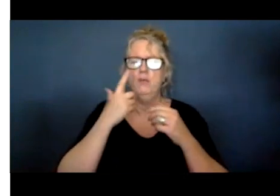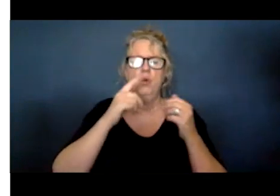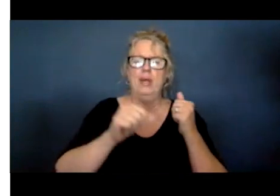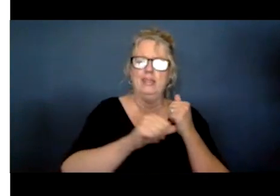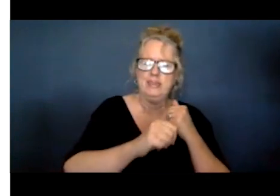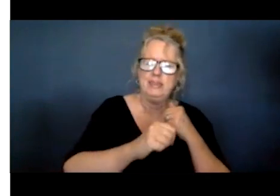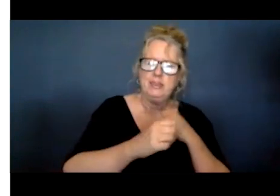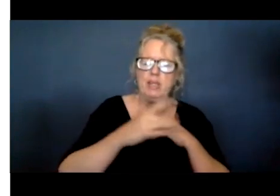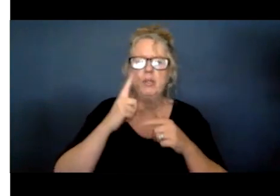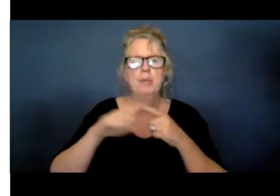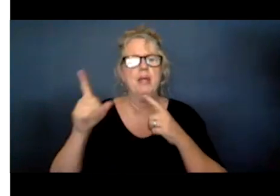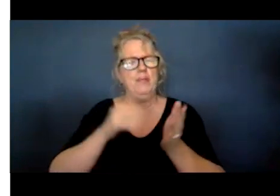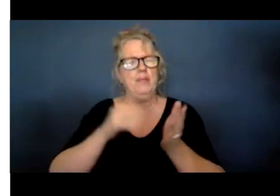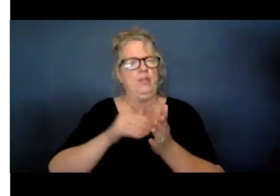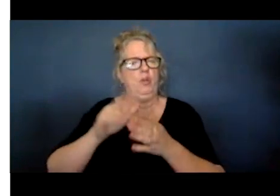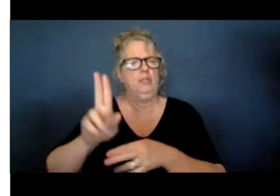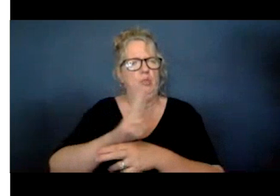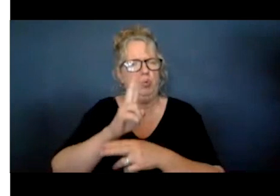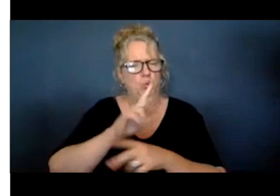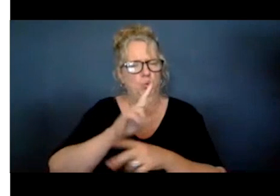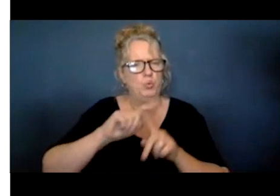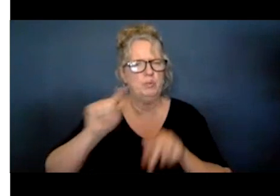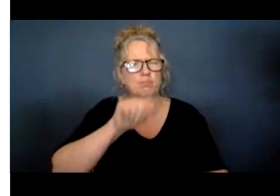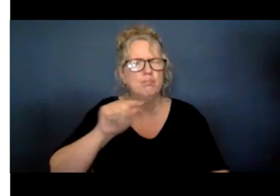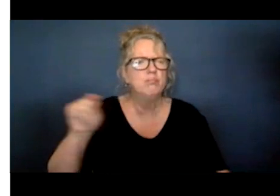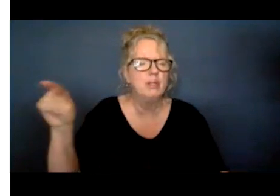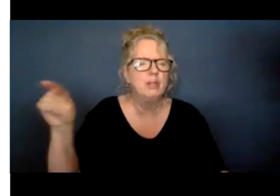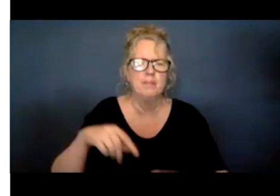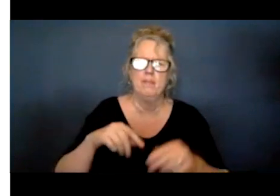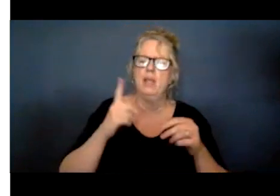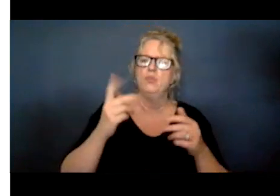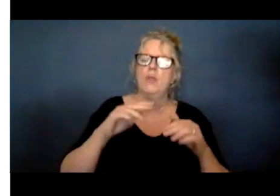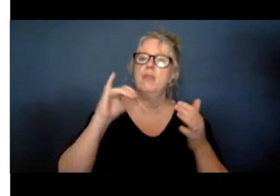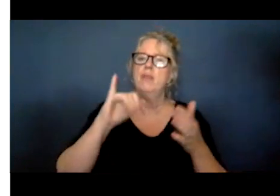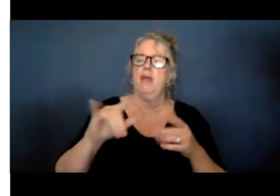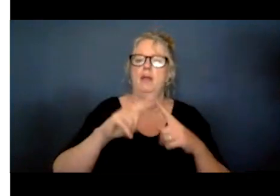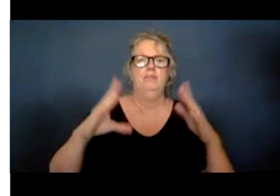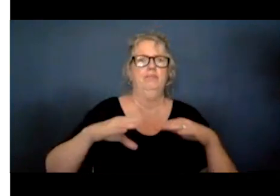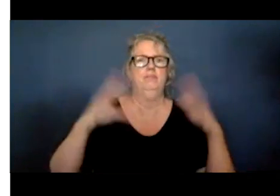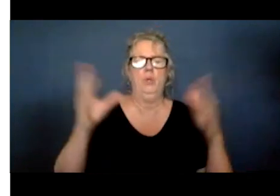in commonly used platforms. This paves the way for a workplace where everyone